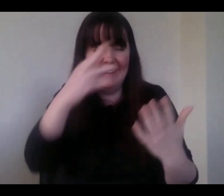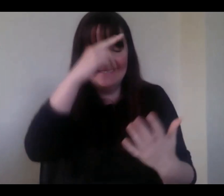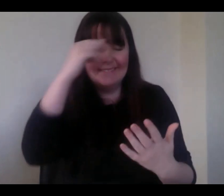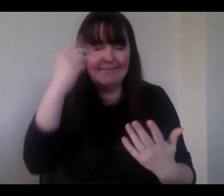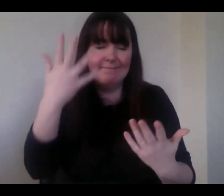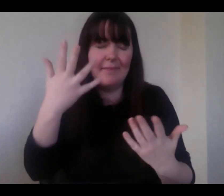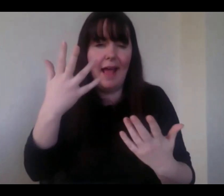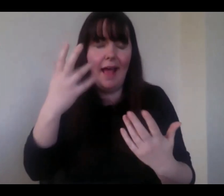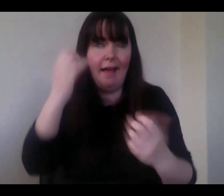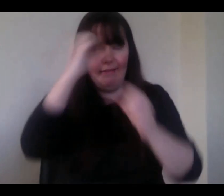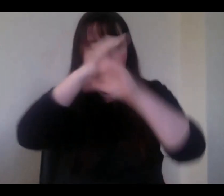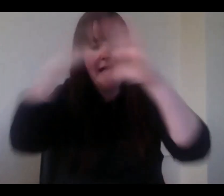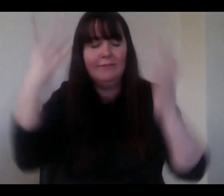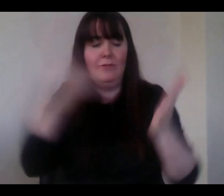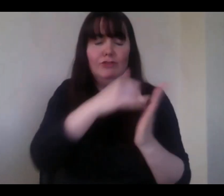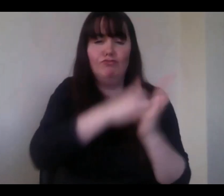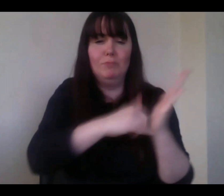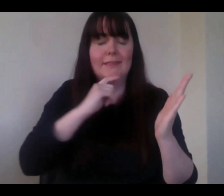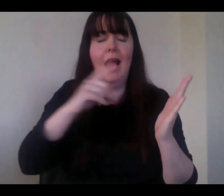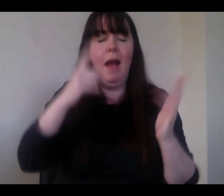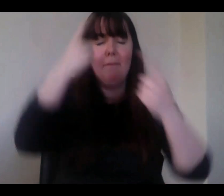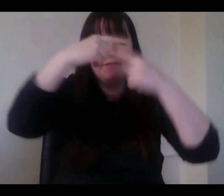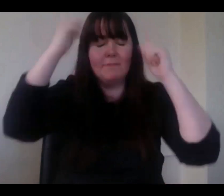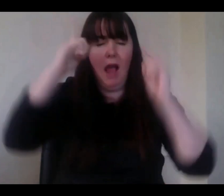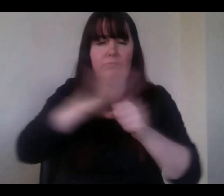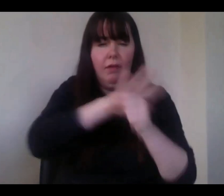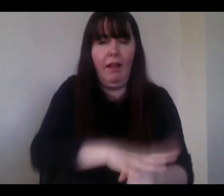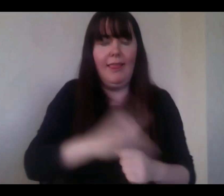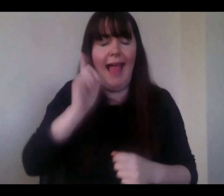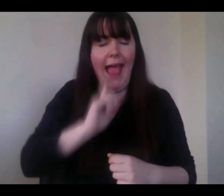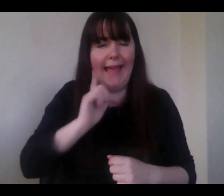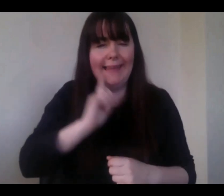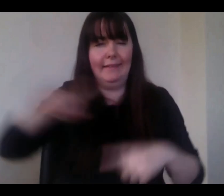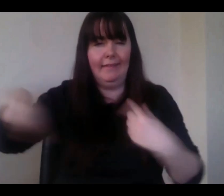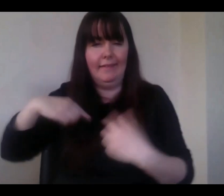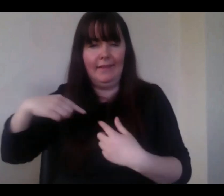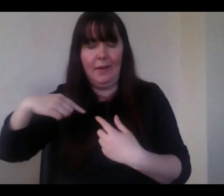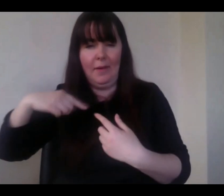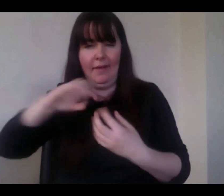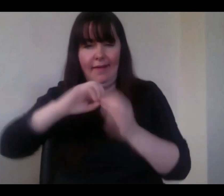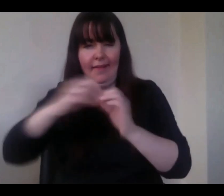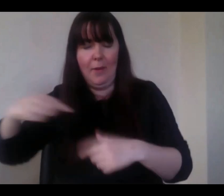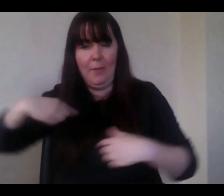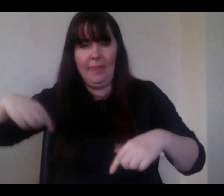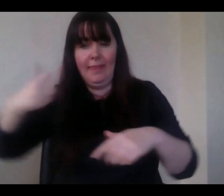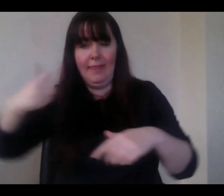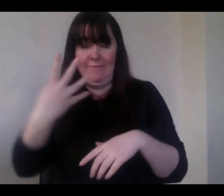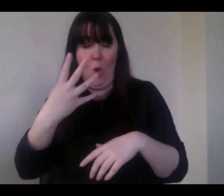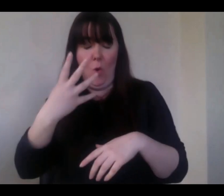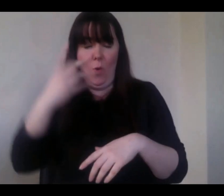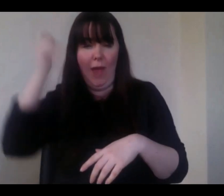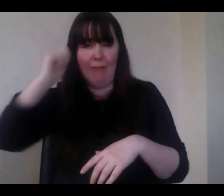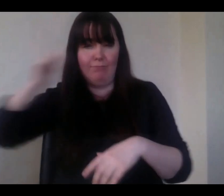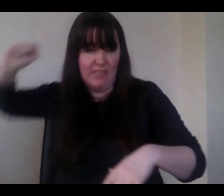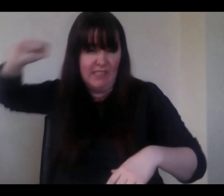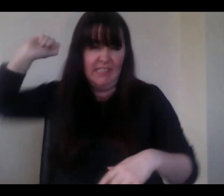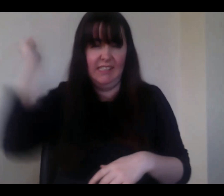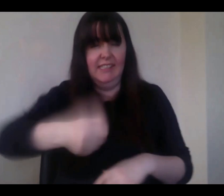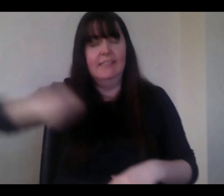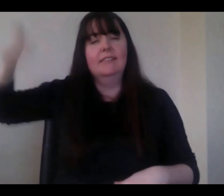is literally bashed in those terms, she is in a parallel way to the way that